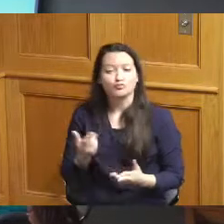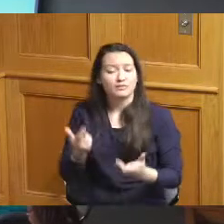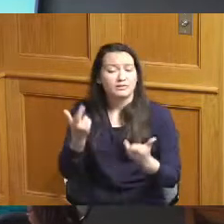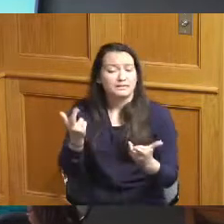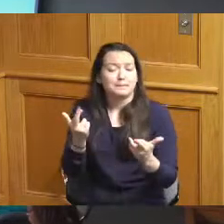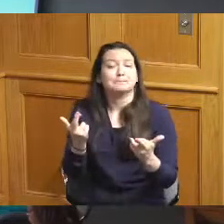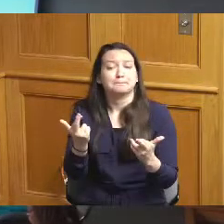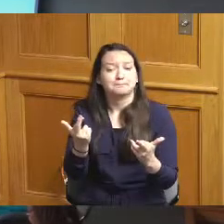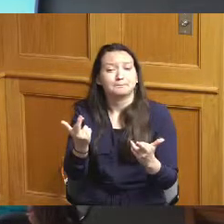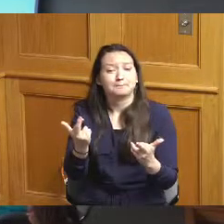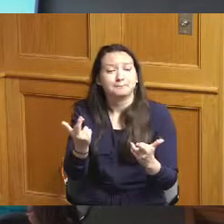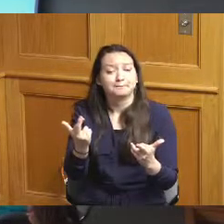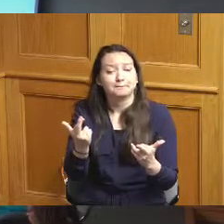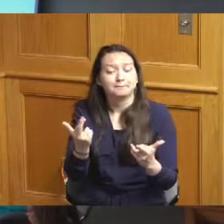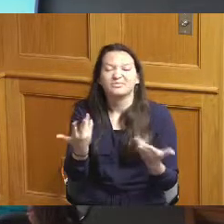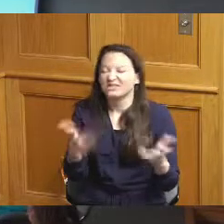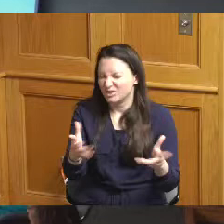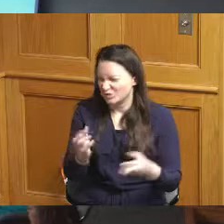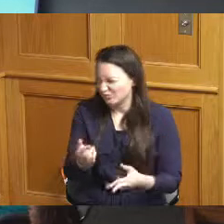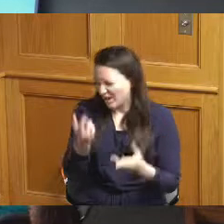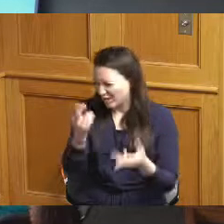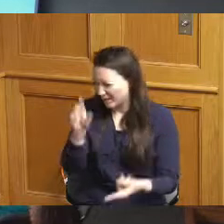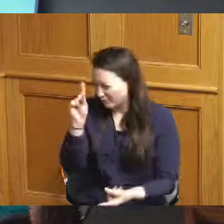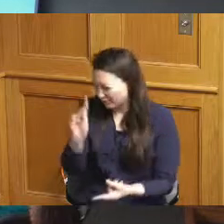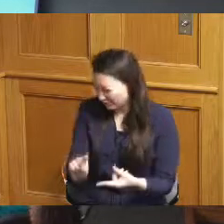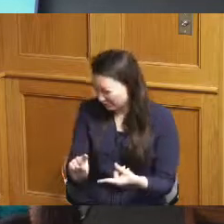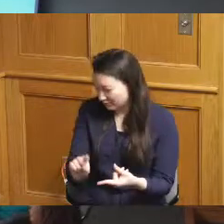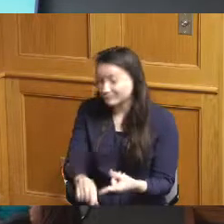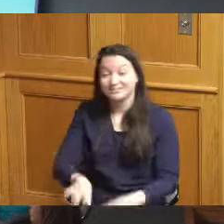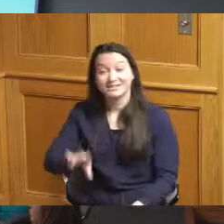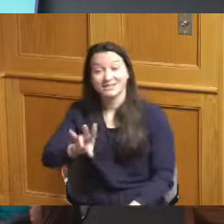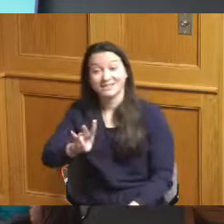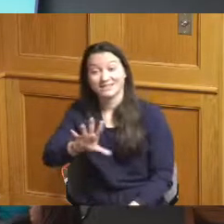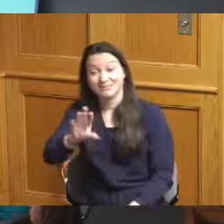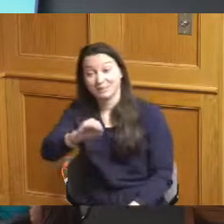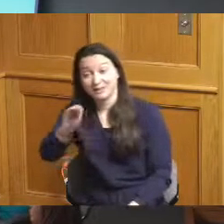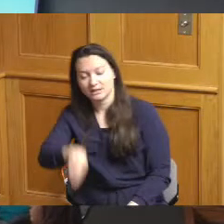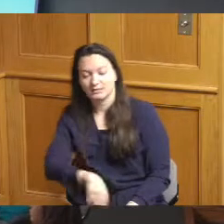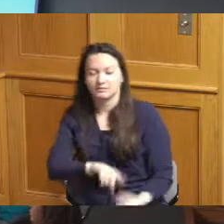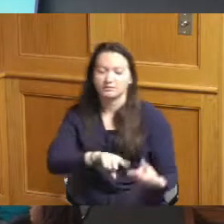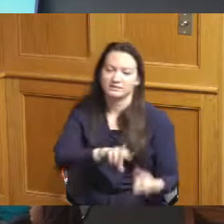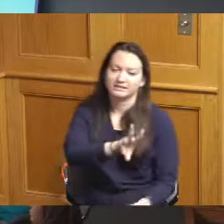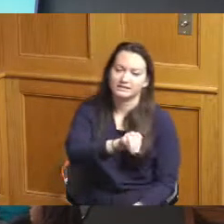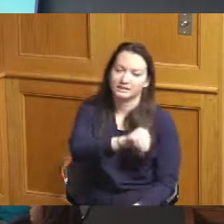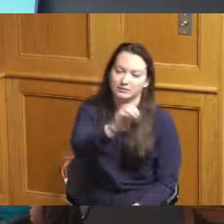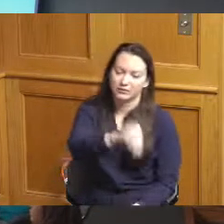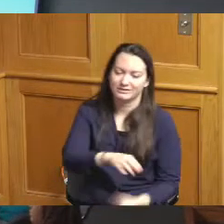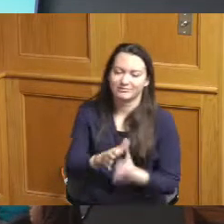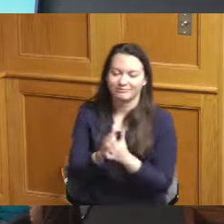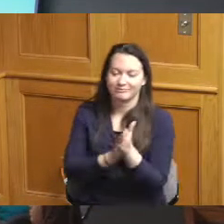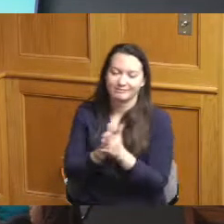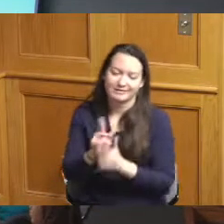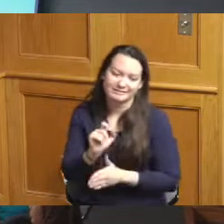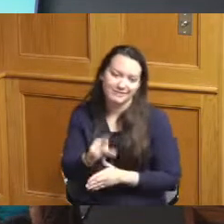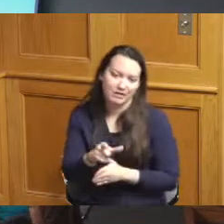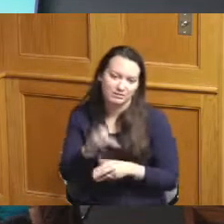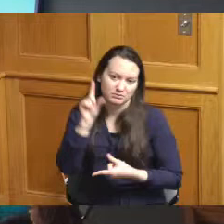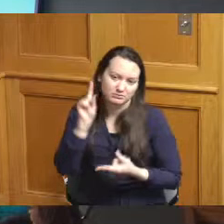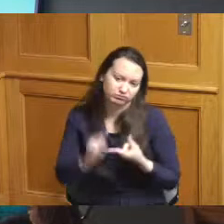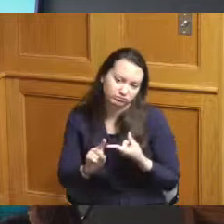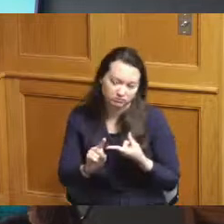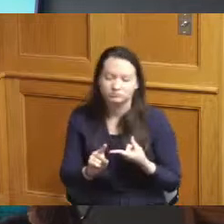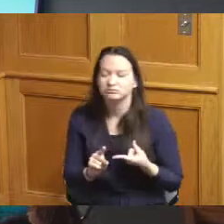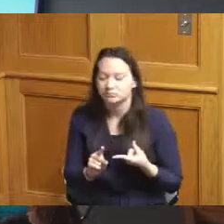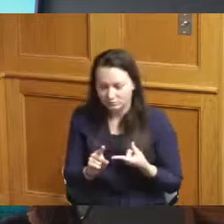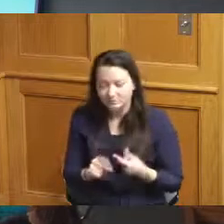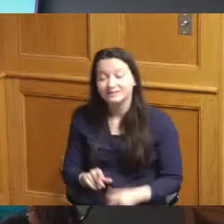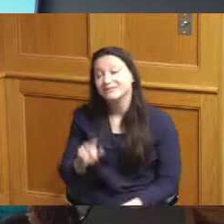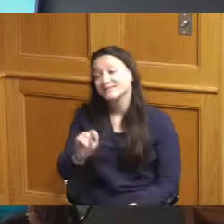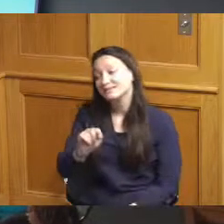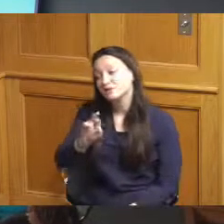a re we did recommend a reduction from 75 to 60 on their tax incentive and again the PRC did take